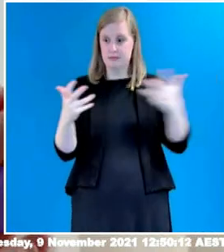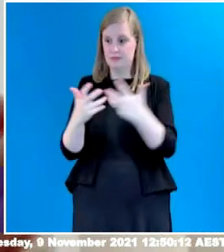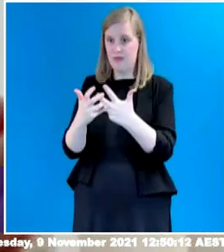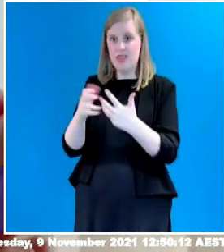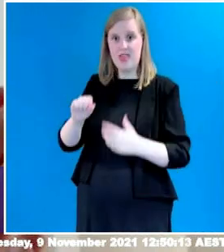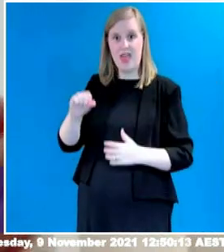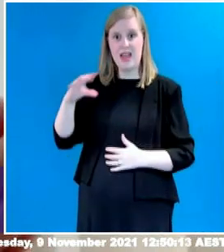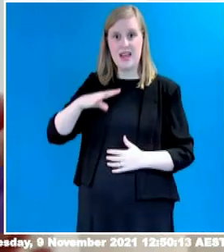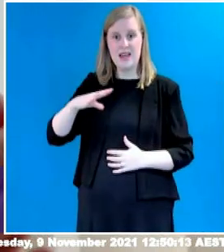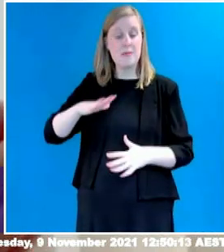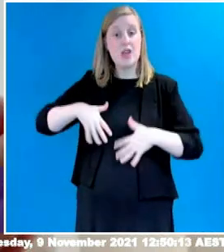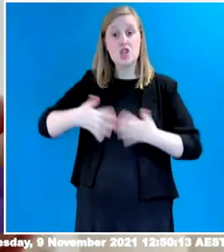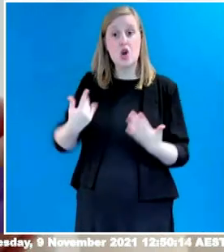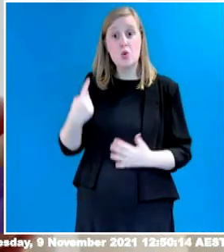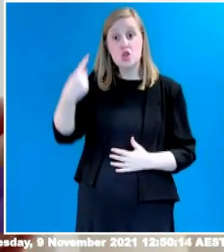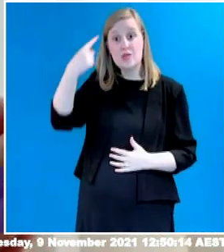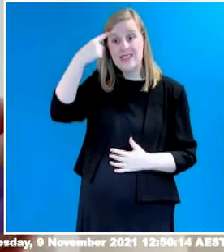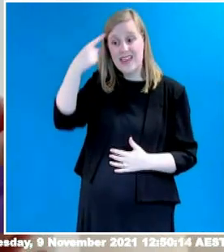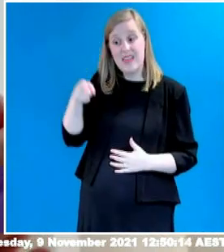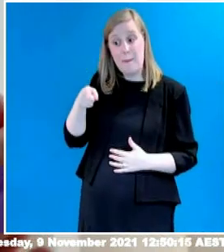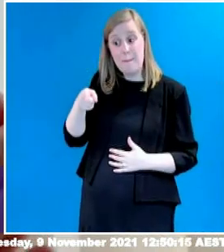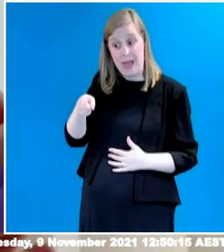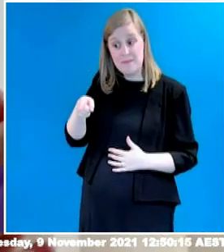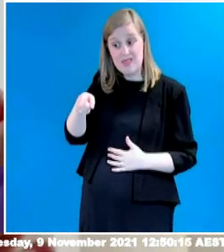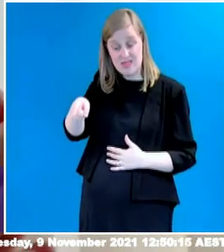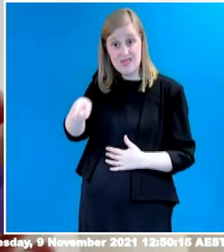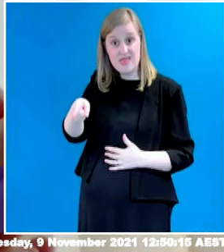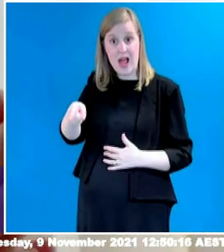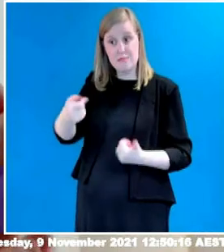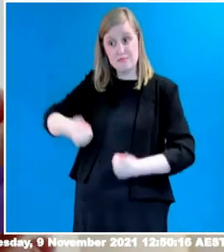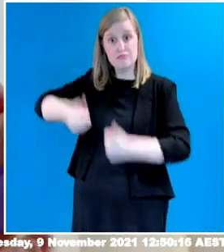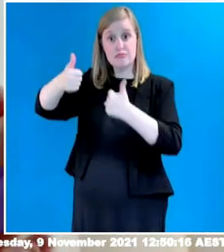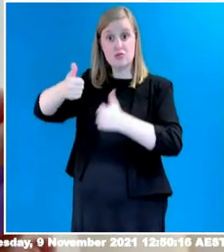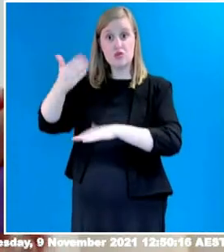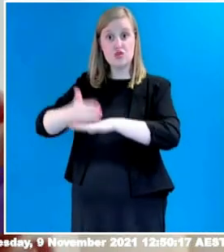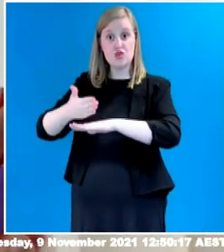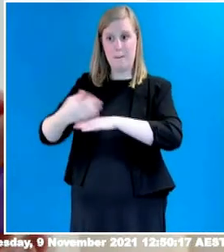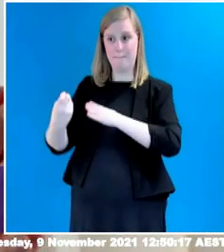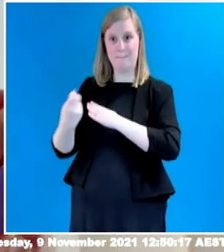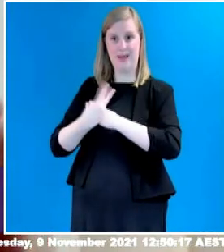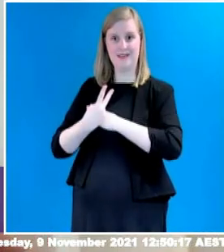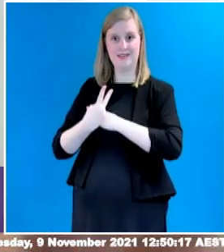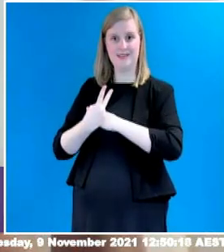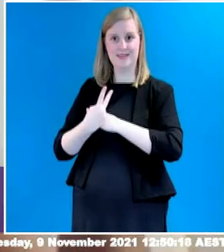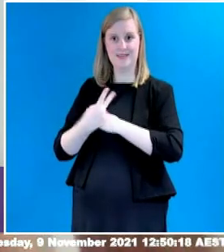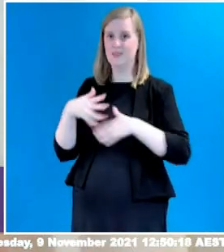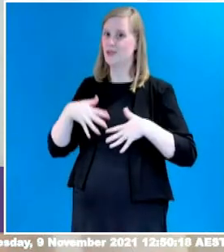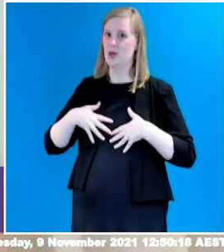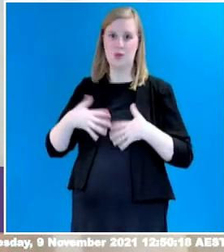good or better at their job than they are. I find that really confronting. Thank you.